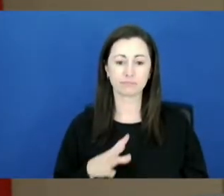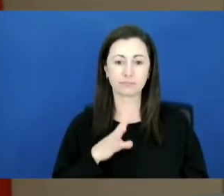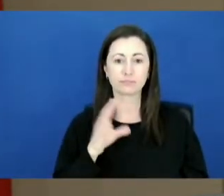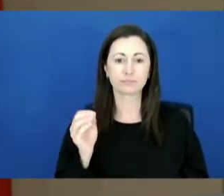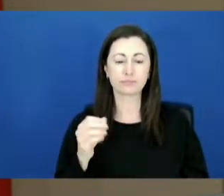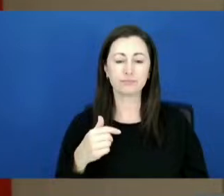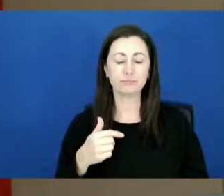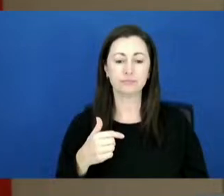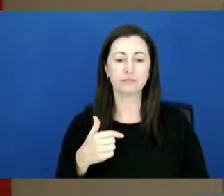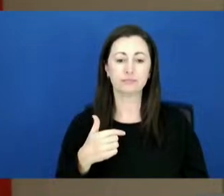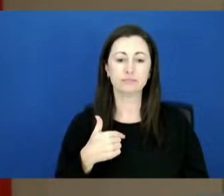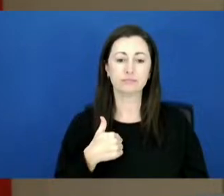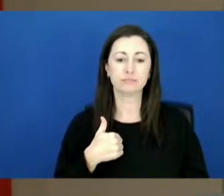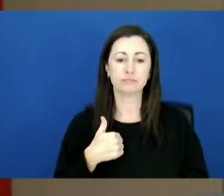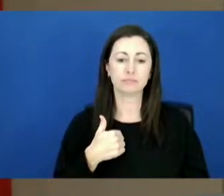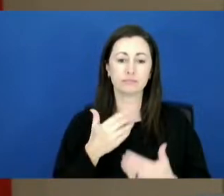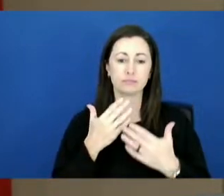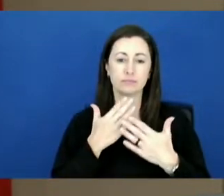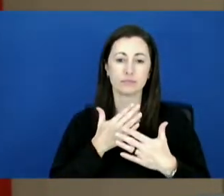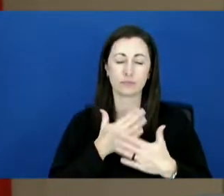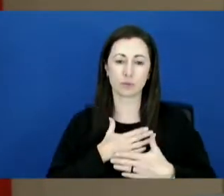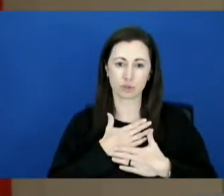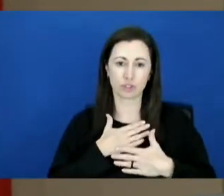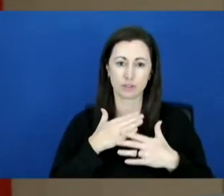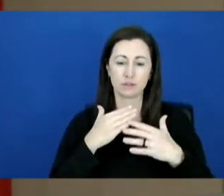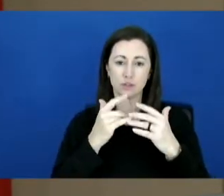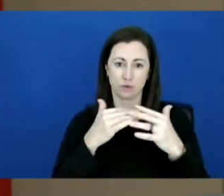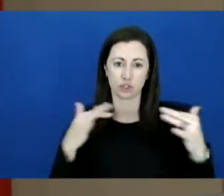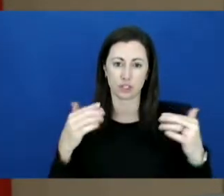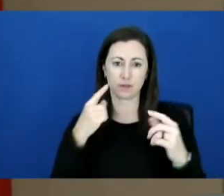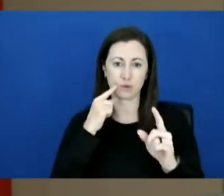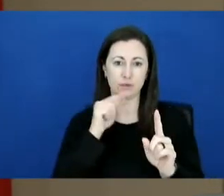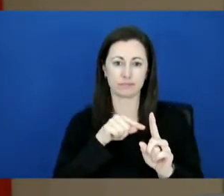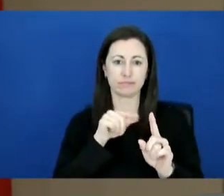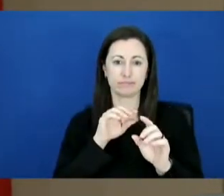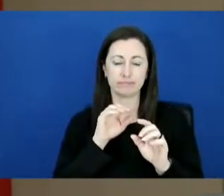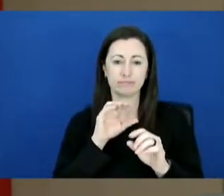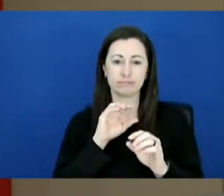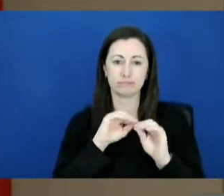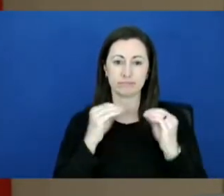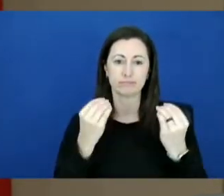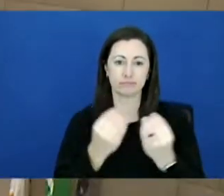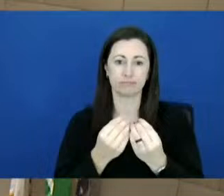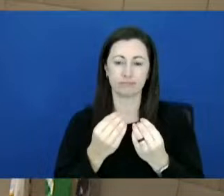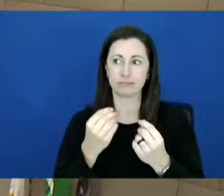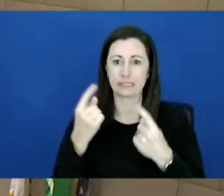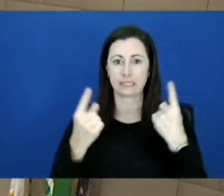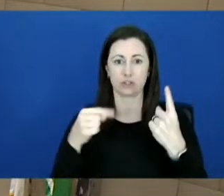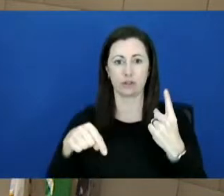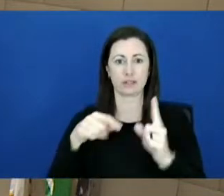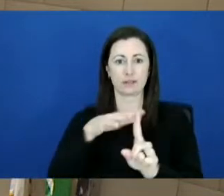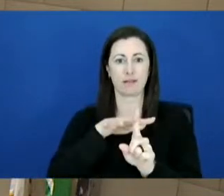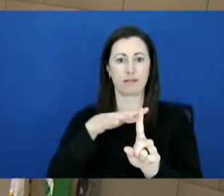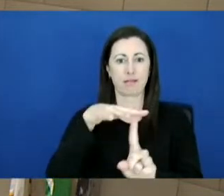THAT. VERY MUCH APPRECIATED. AND I REALLY VERY MUCH